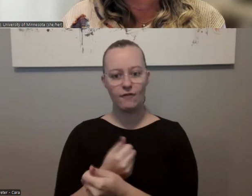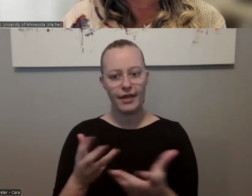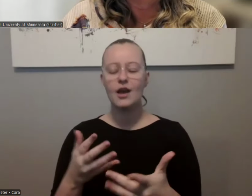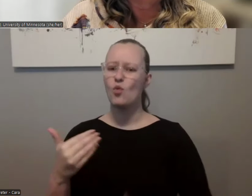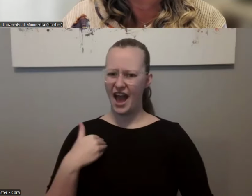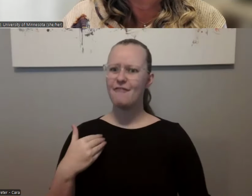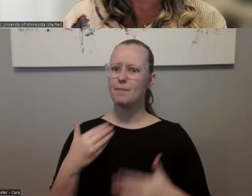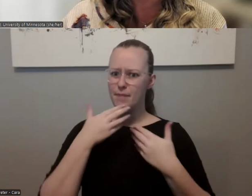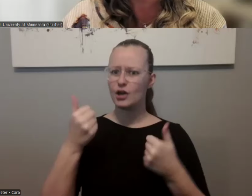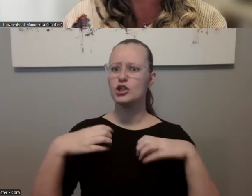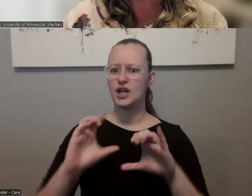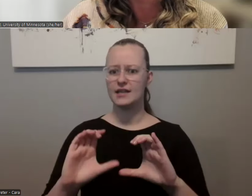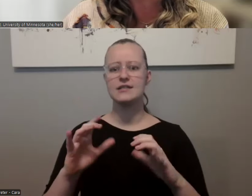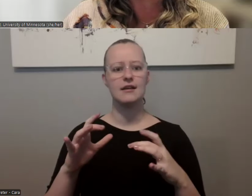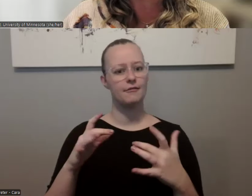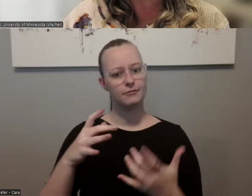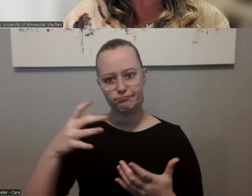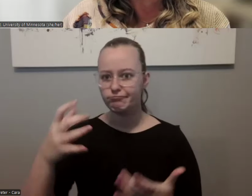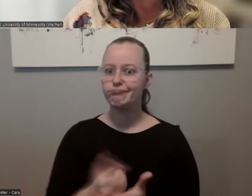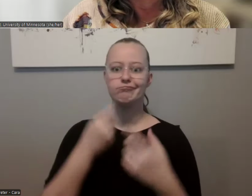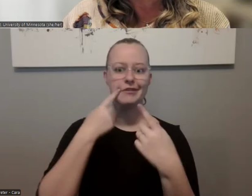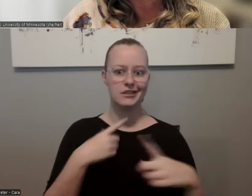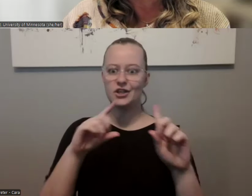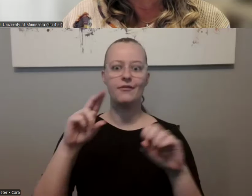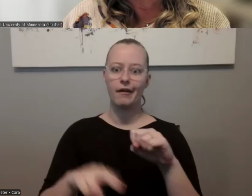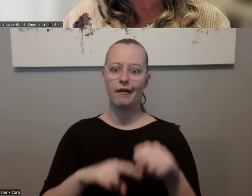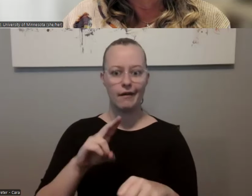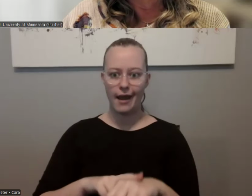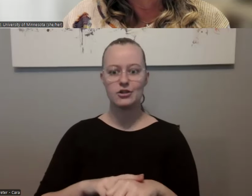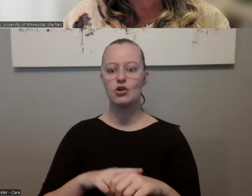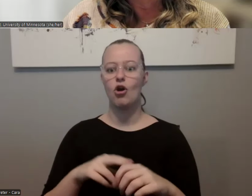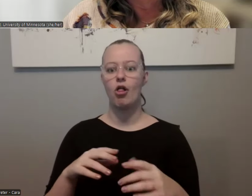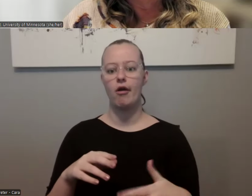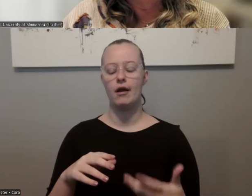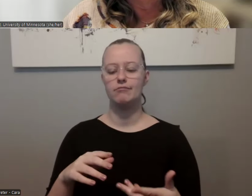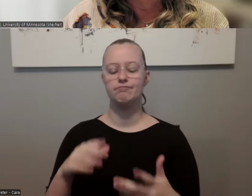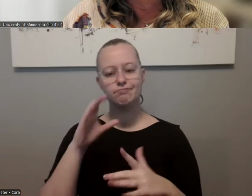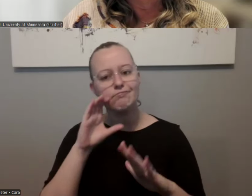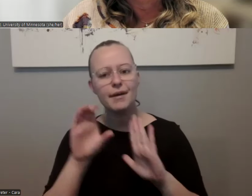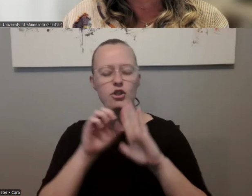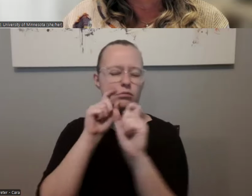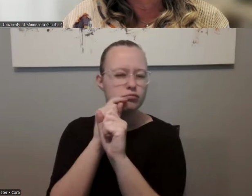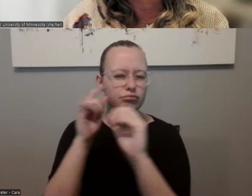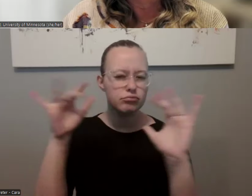much better chance of getting closer to a national, a national picture of staff